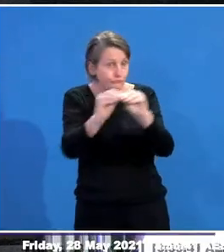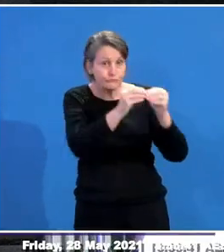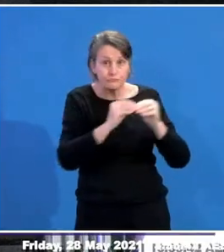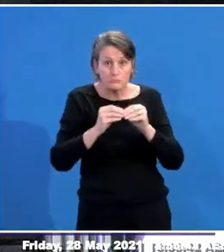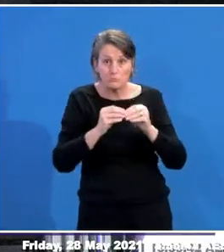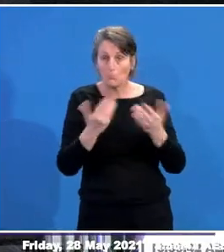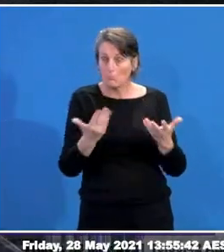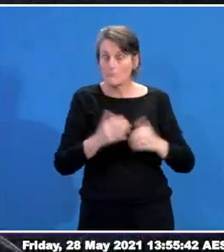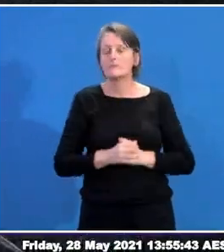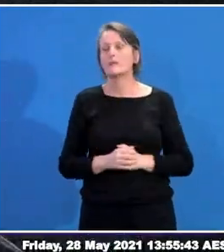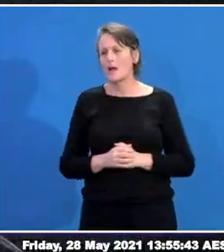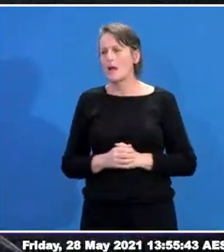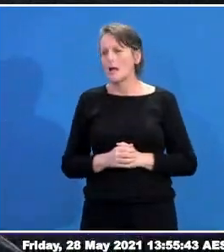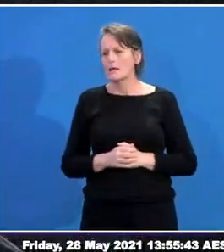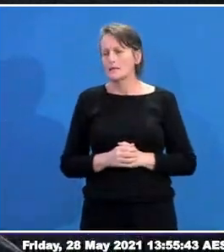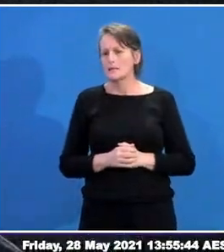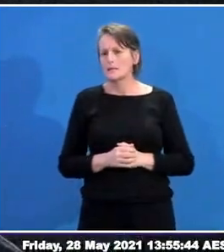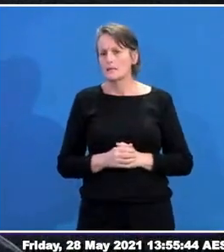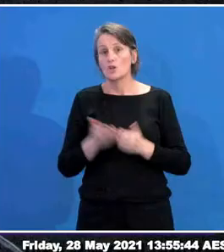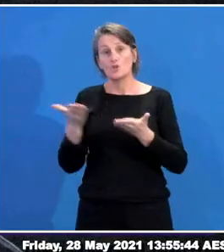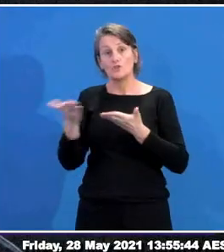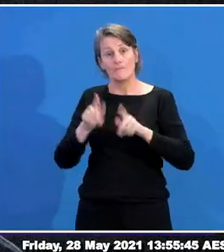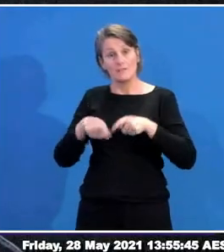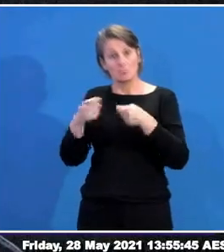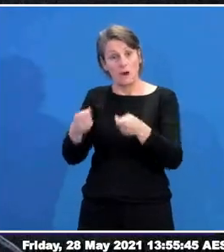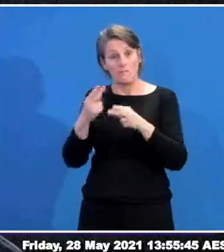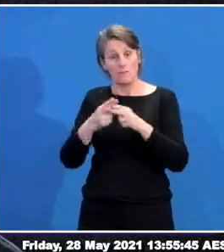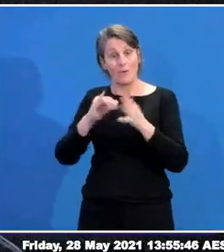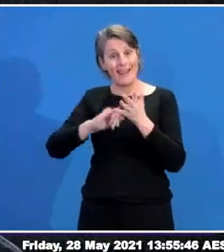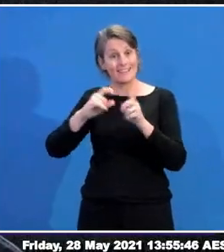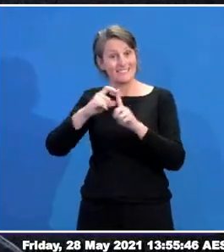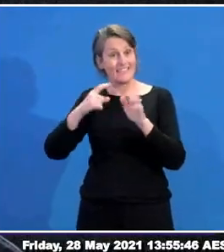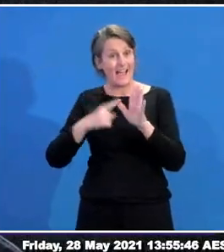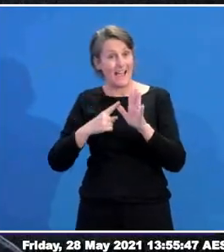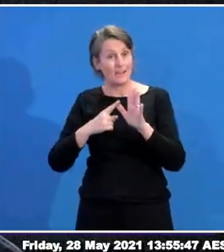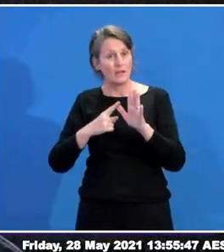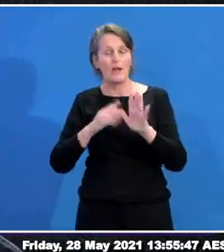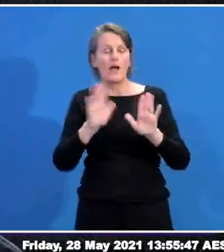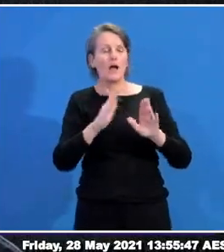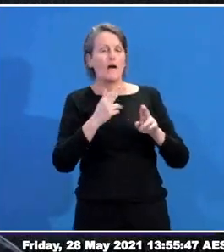MR McNAUGHTON: The service provider for the SDA component or the care component? The care component.